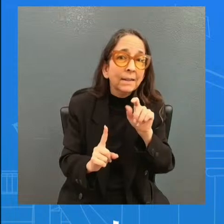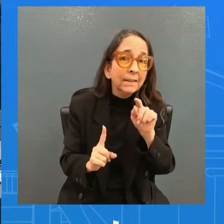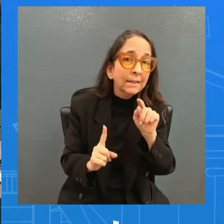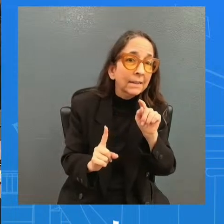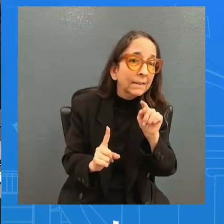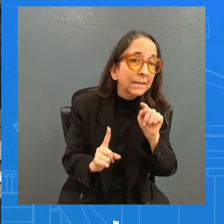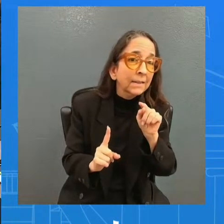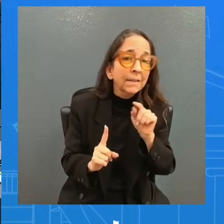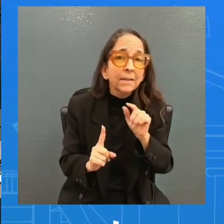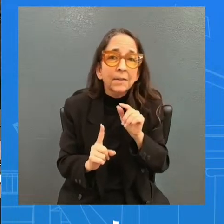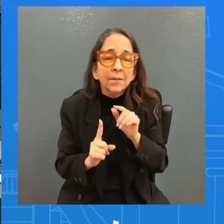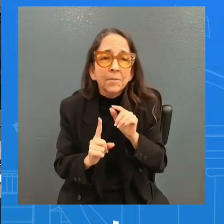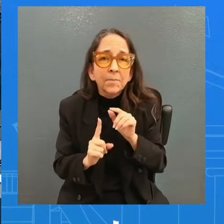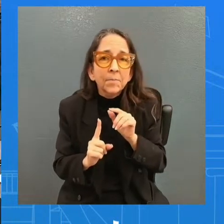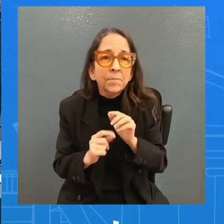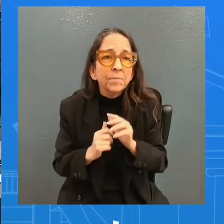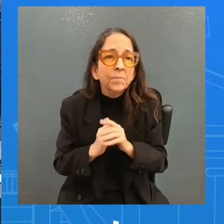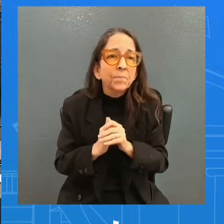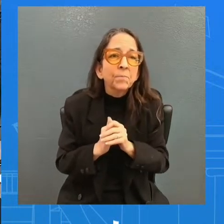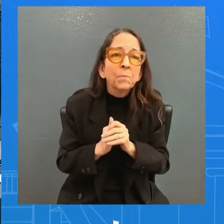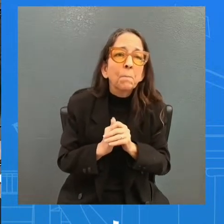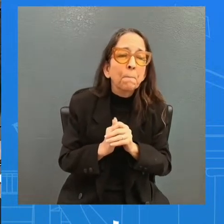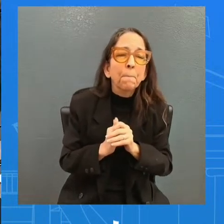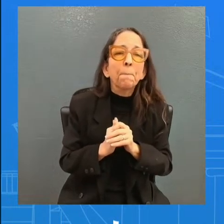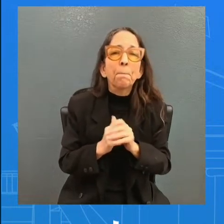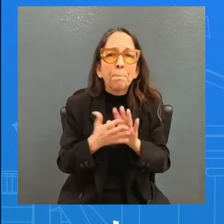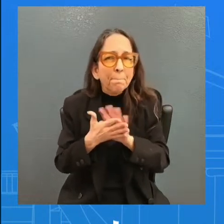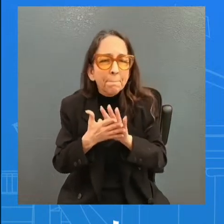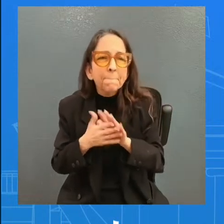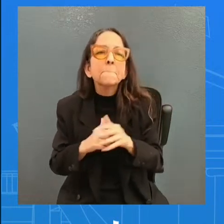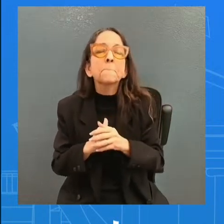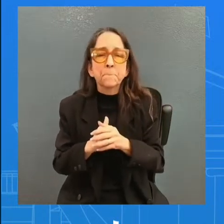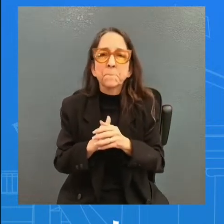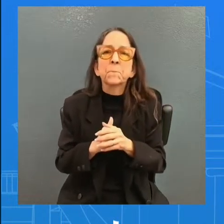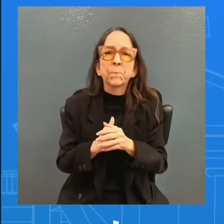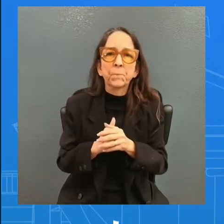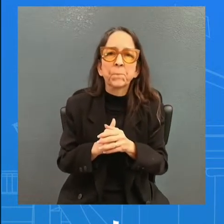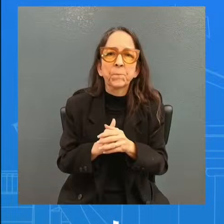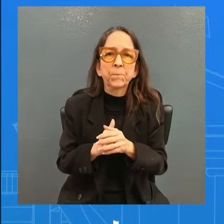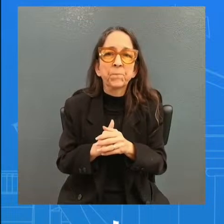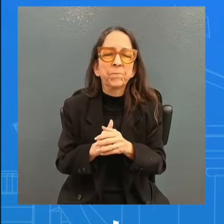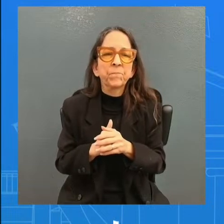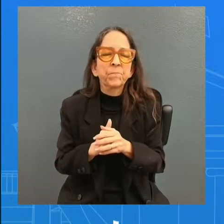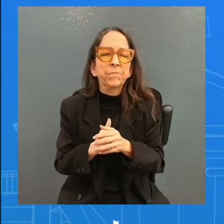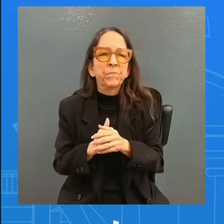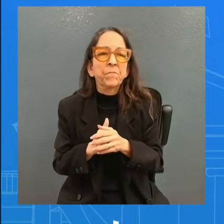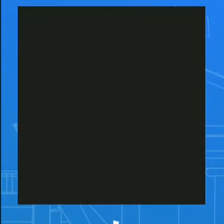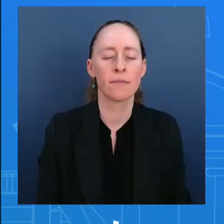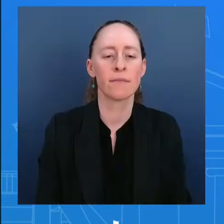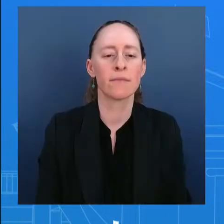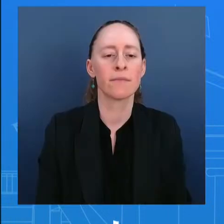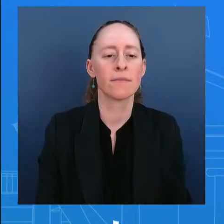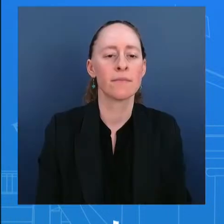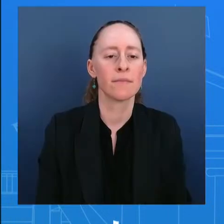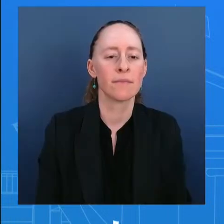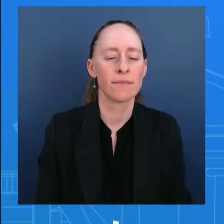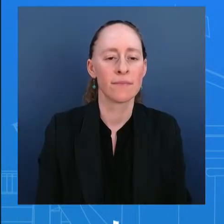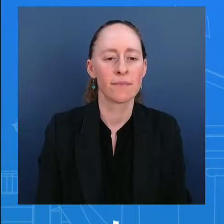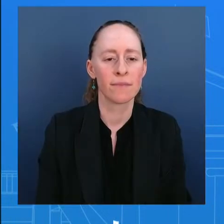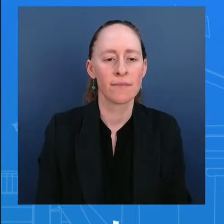signed the Social Security Fairness Act? Ms. Jean-Pierre: So, he will sign the Social Security Fairness Act in the upcoming days.